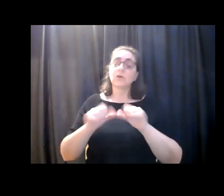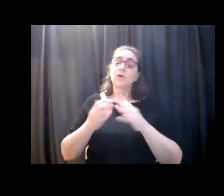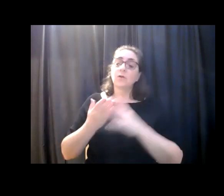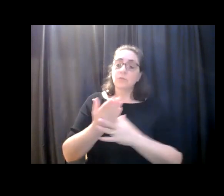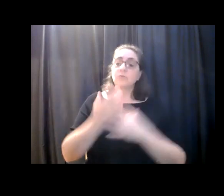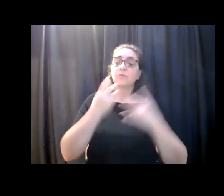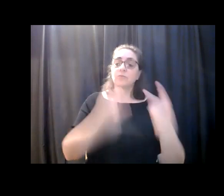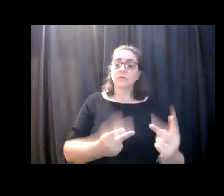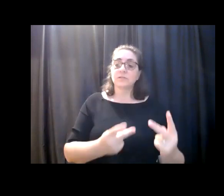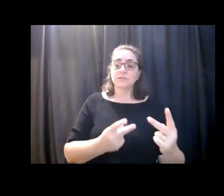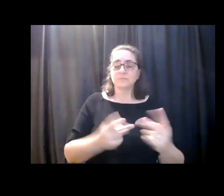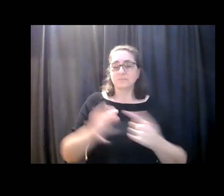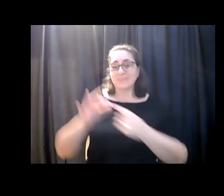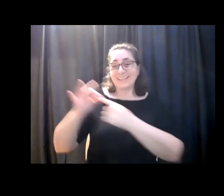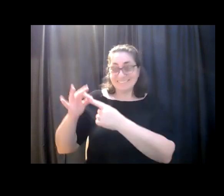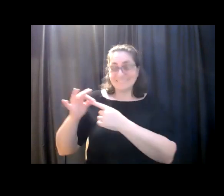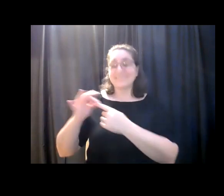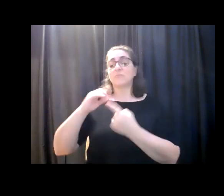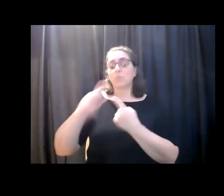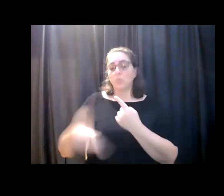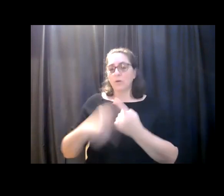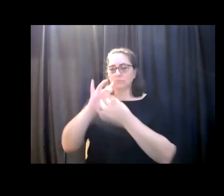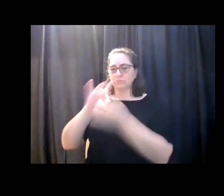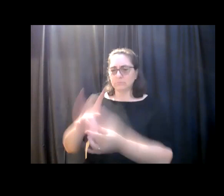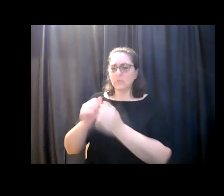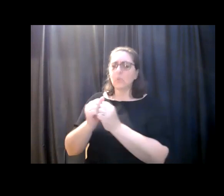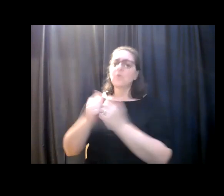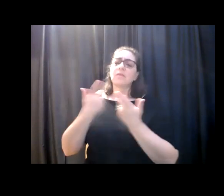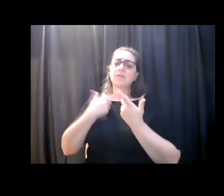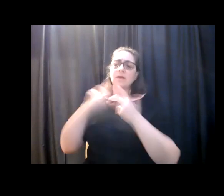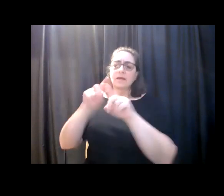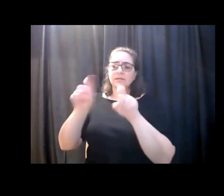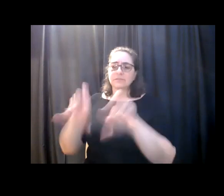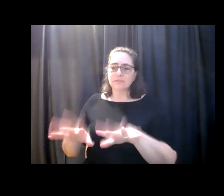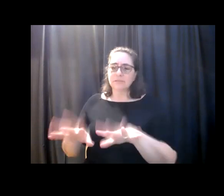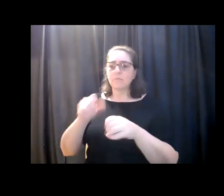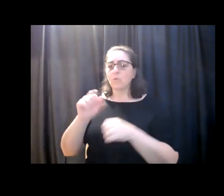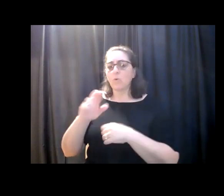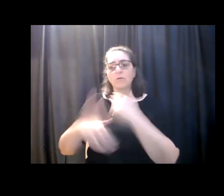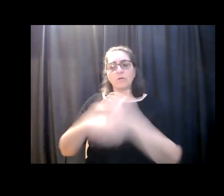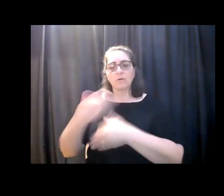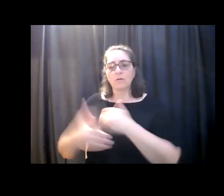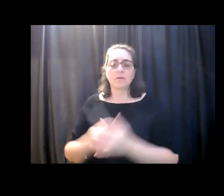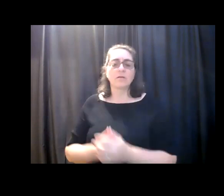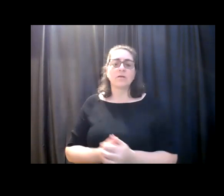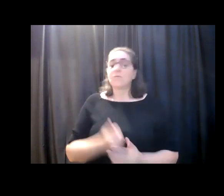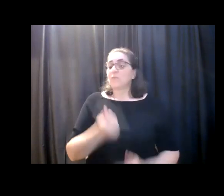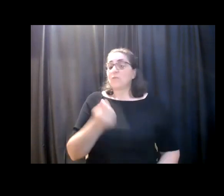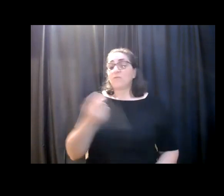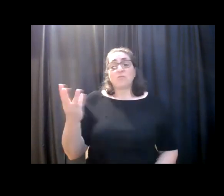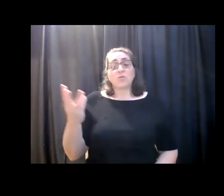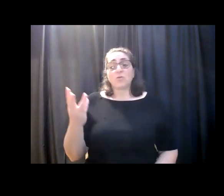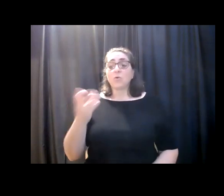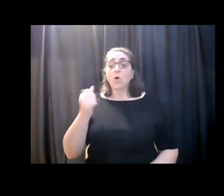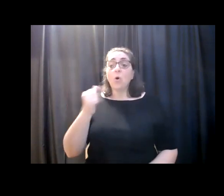ability to lip read or speech read, and clearing masks may help but all these things will decrease